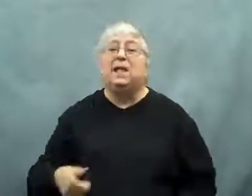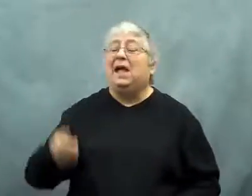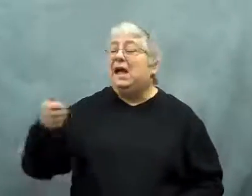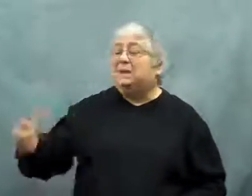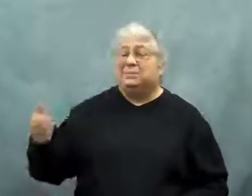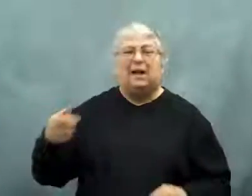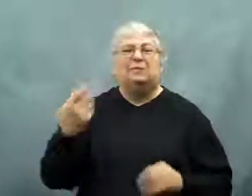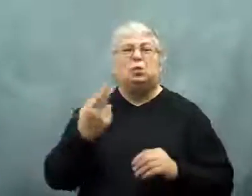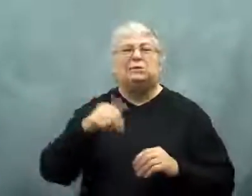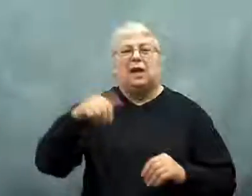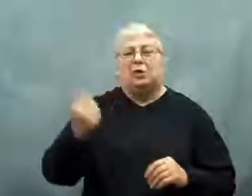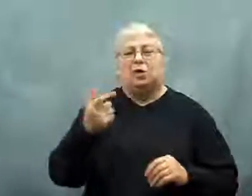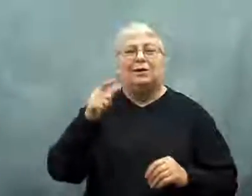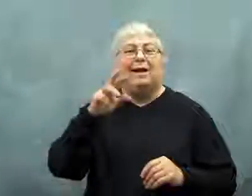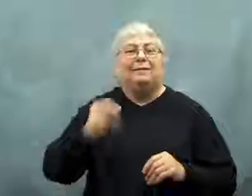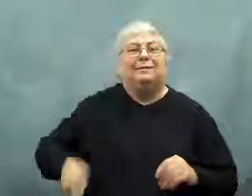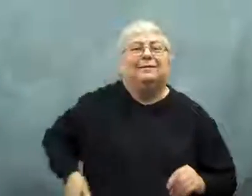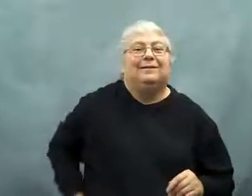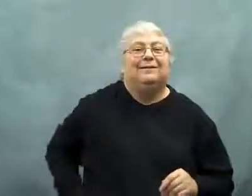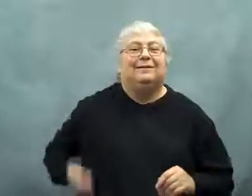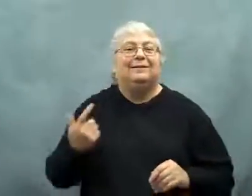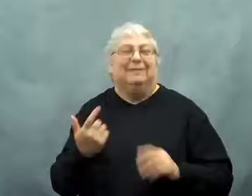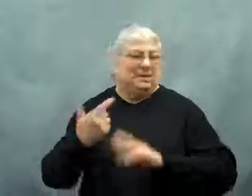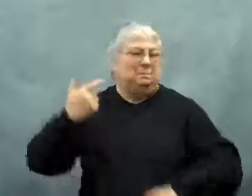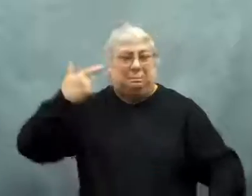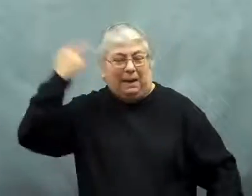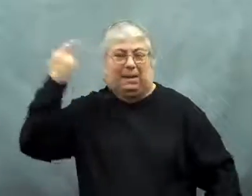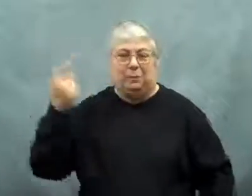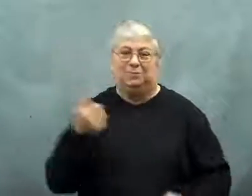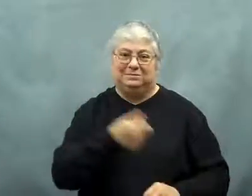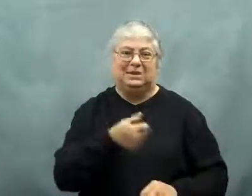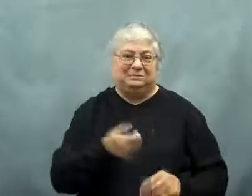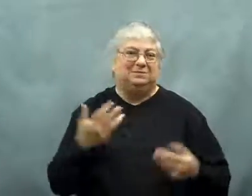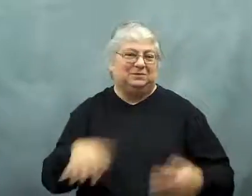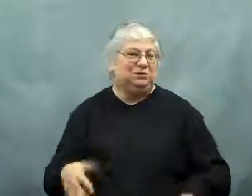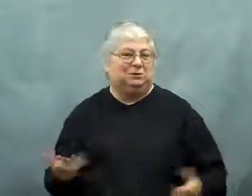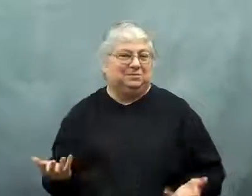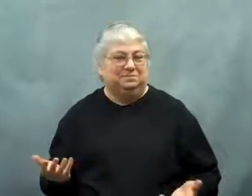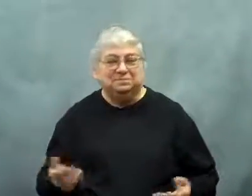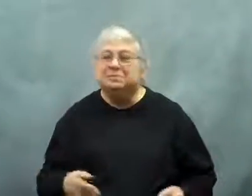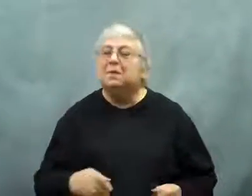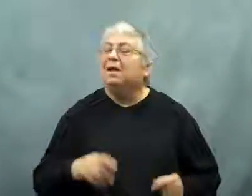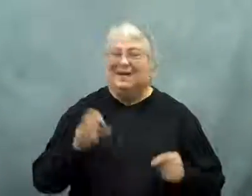He used a handgun to shoot himself in the head.